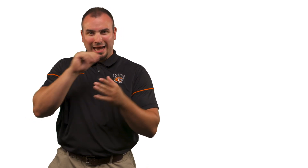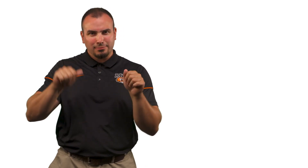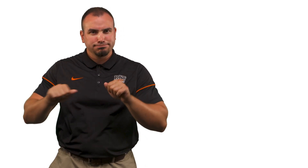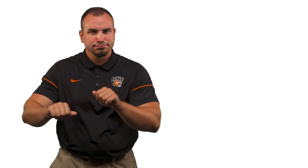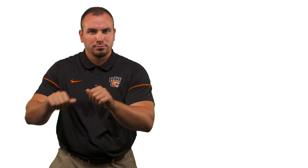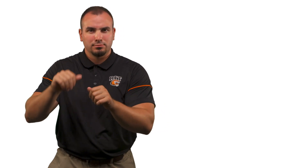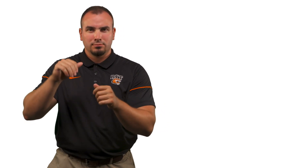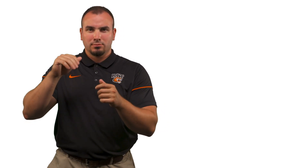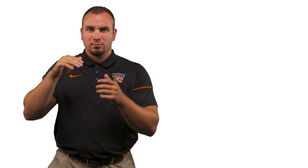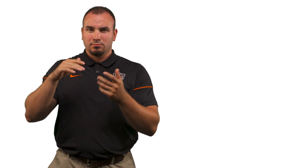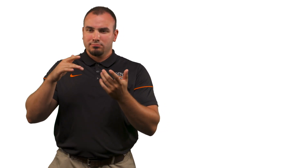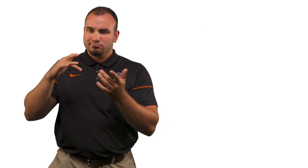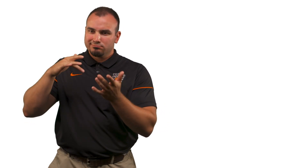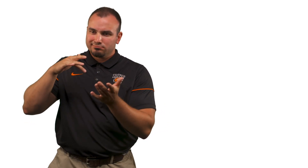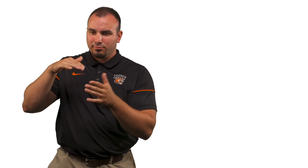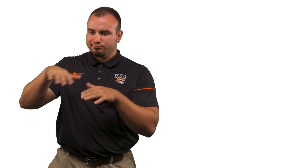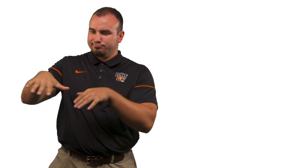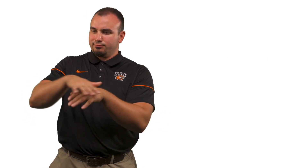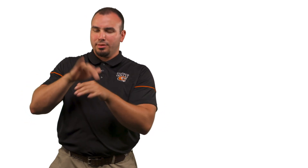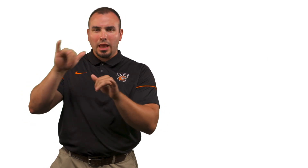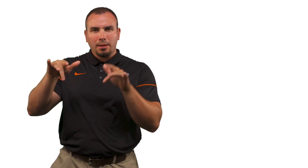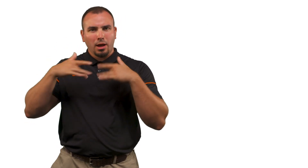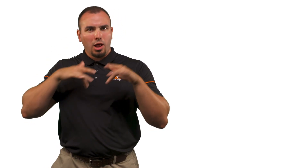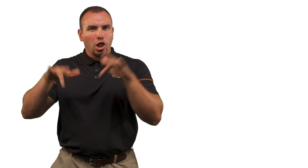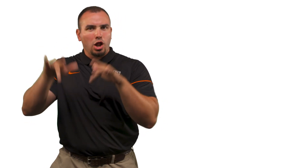Clean and disinfect high-touched surfaces